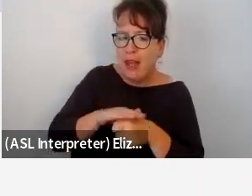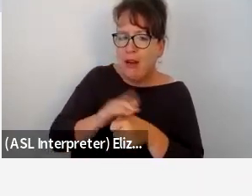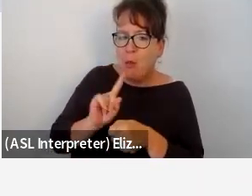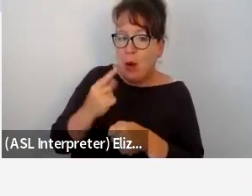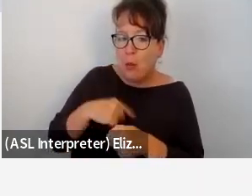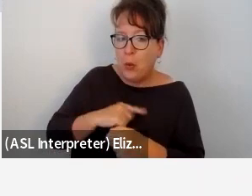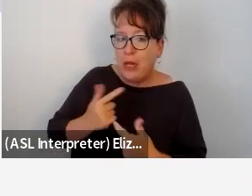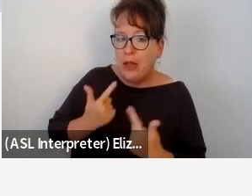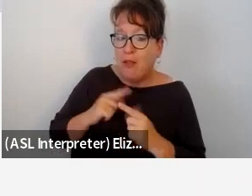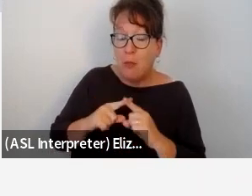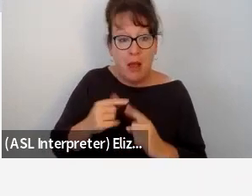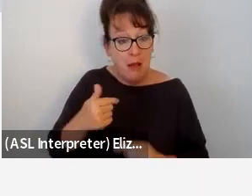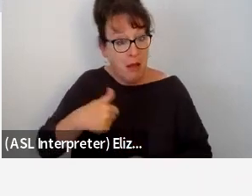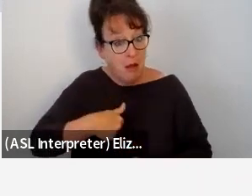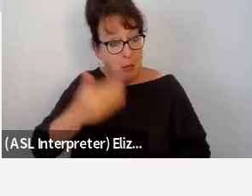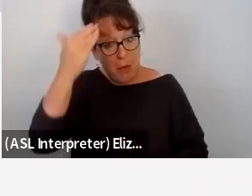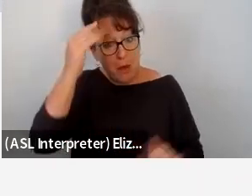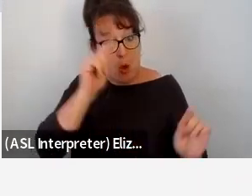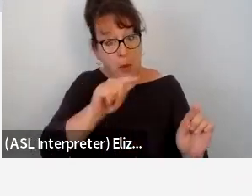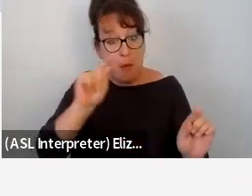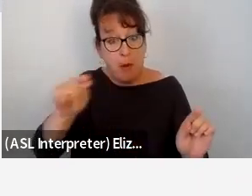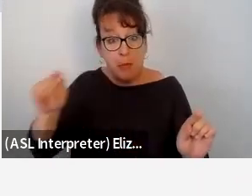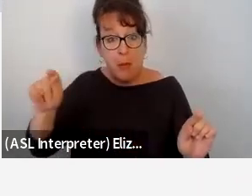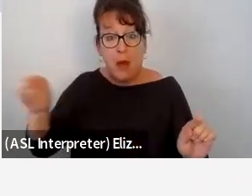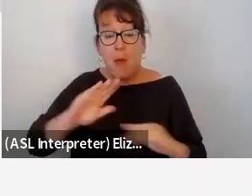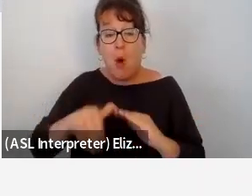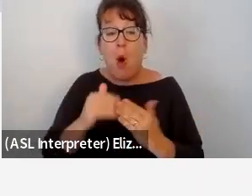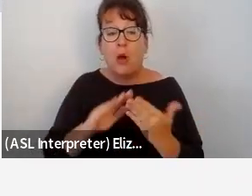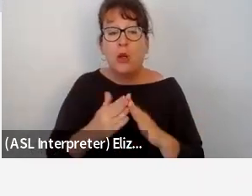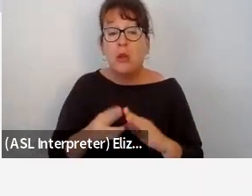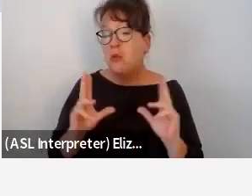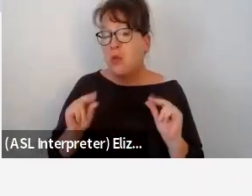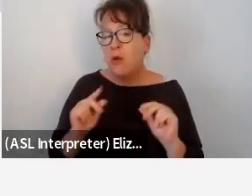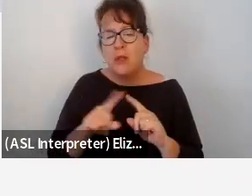will be funding hydrogen production, storage, and refueling systems. And we're working with DOE to